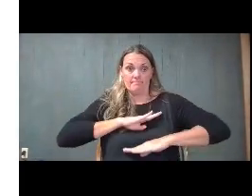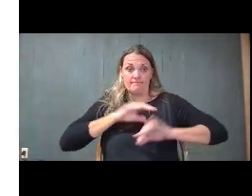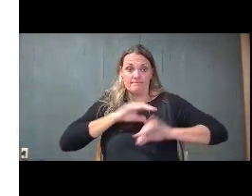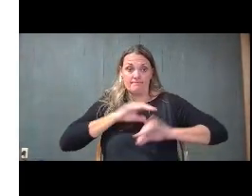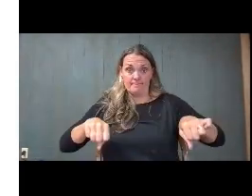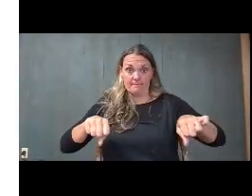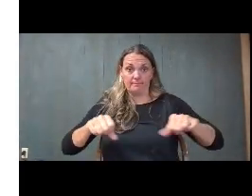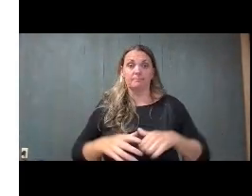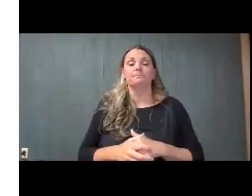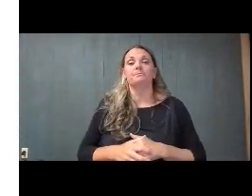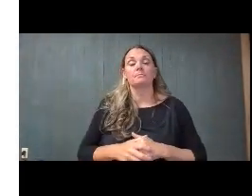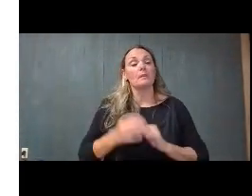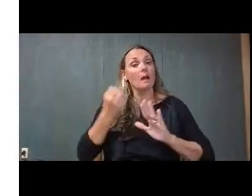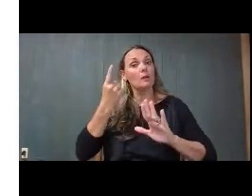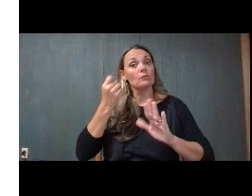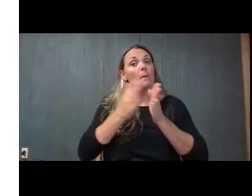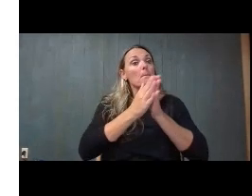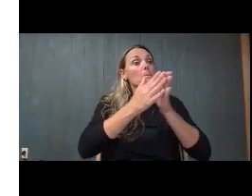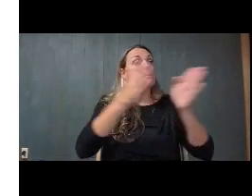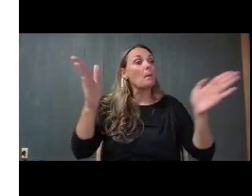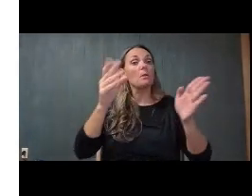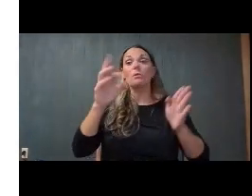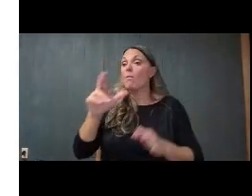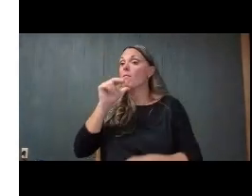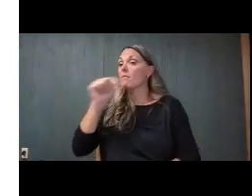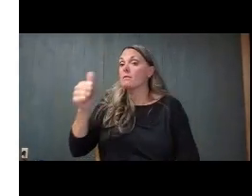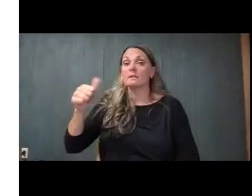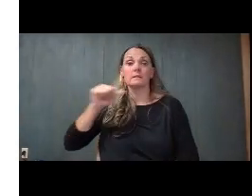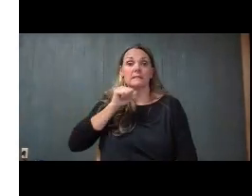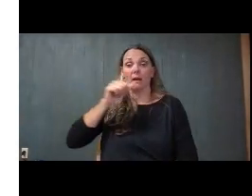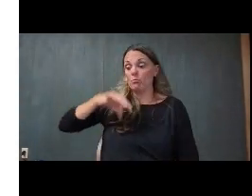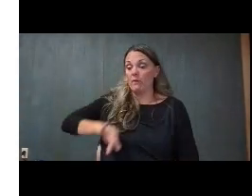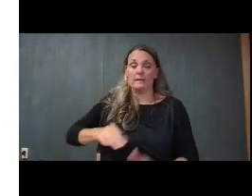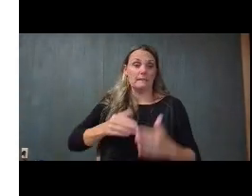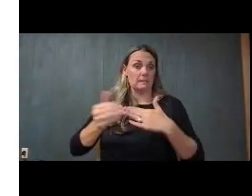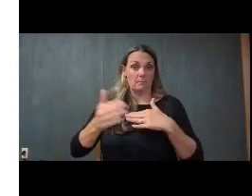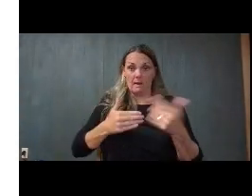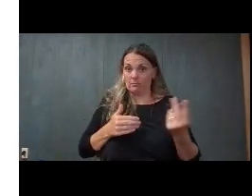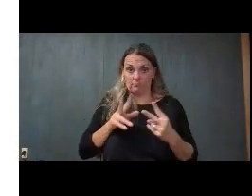This is for public or private nonprofit groups who have an employment